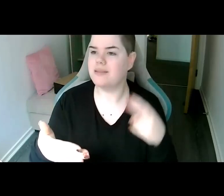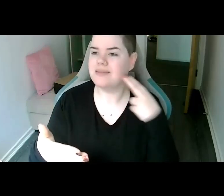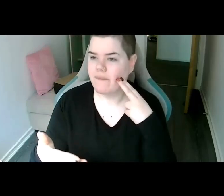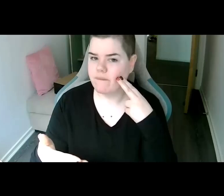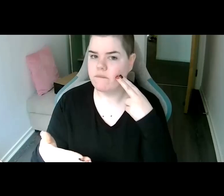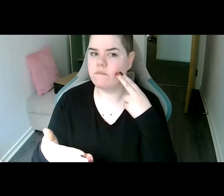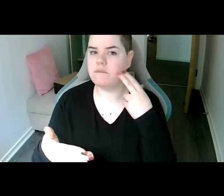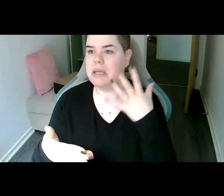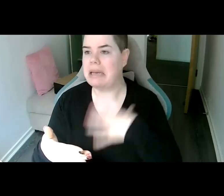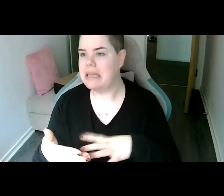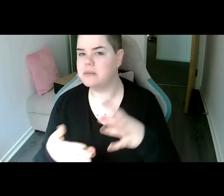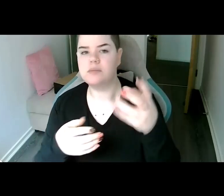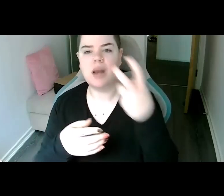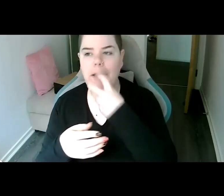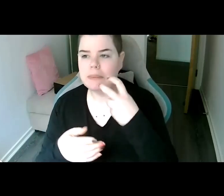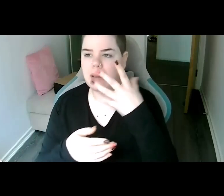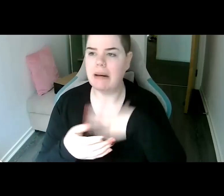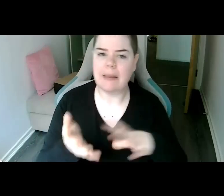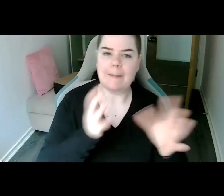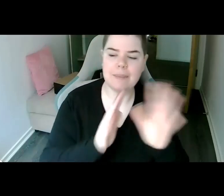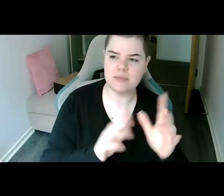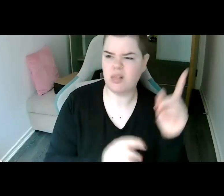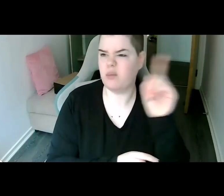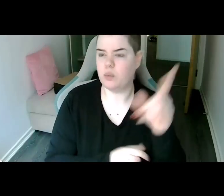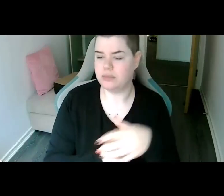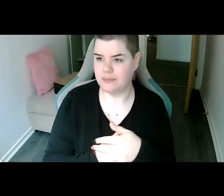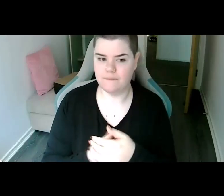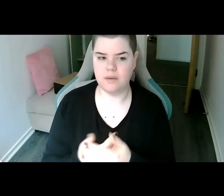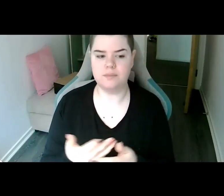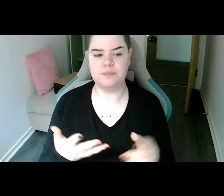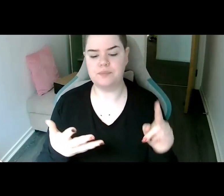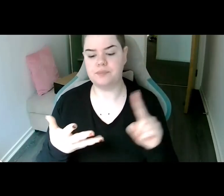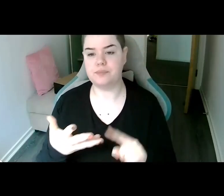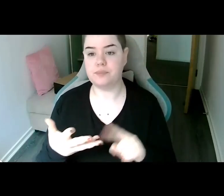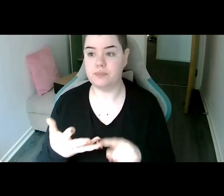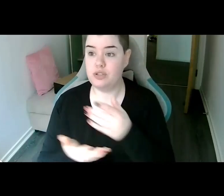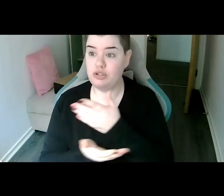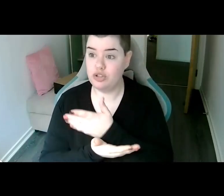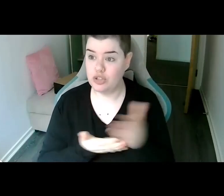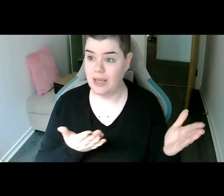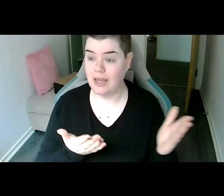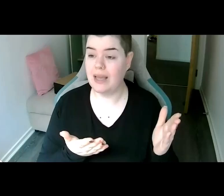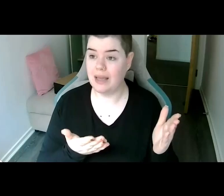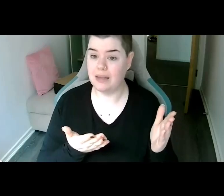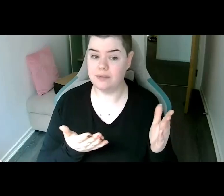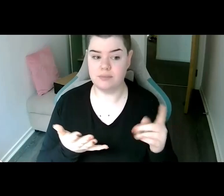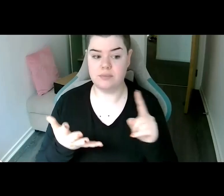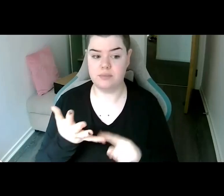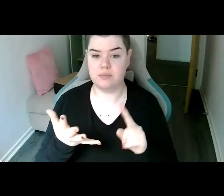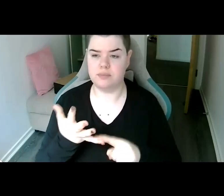It's flagged that this person needs a lip speaker or needs an interpreter, and then we have share and then act.